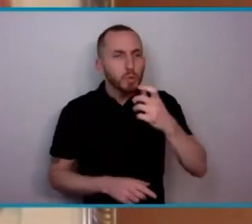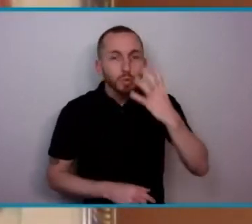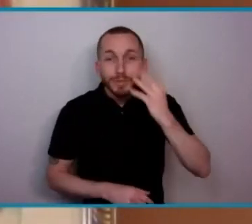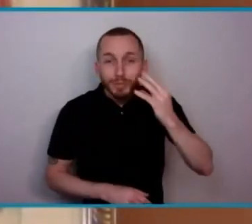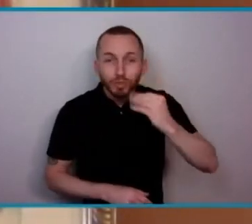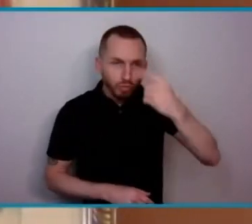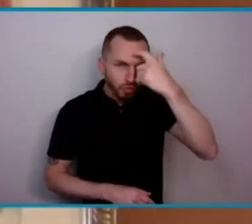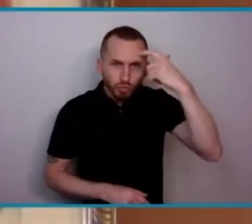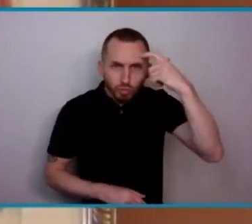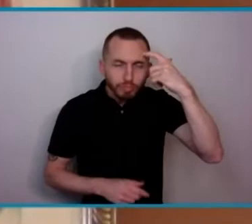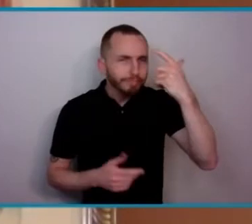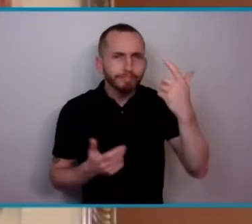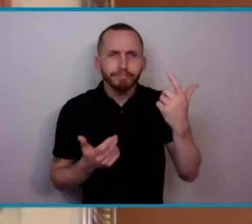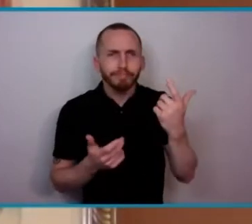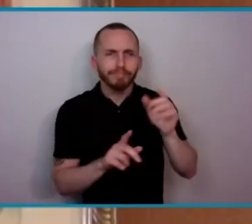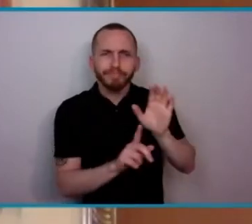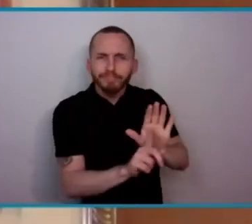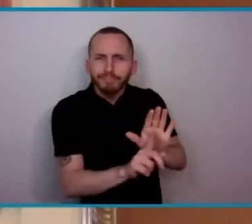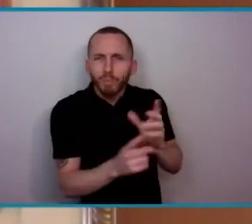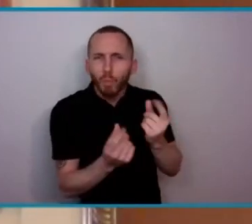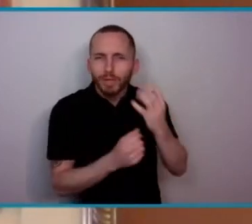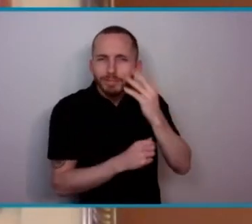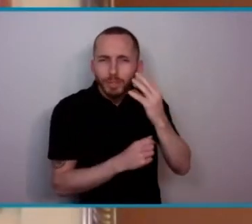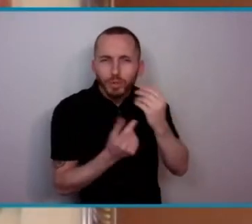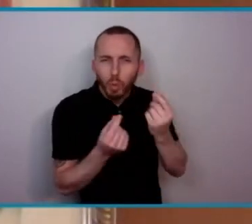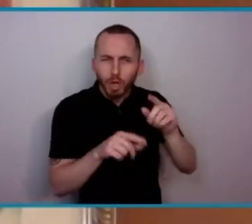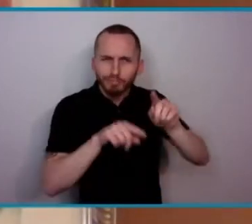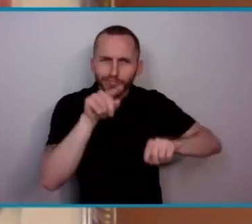brain injury, do they benefit in the same way?